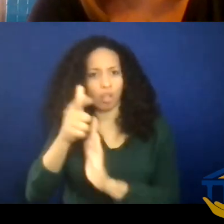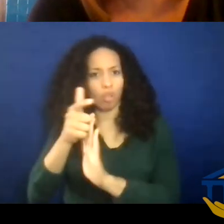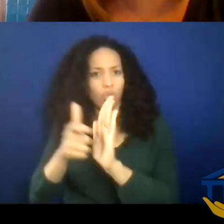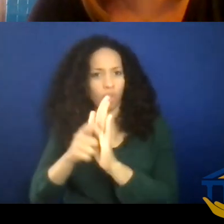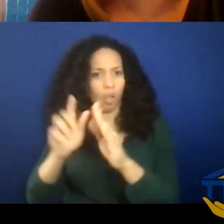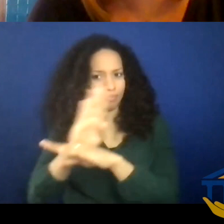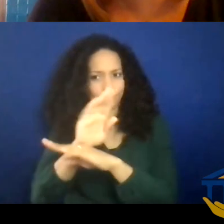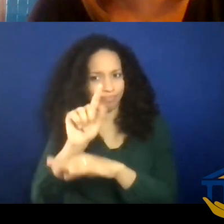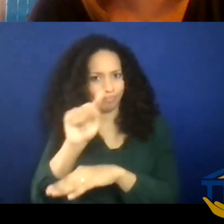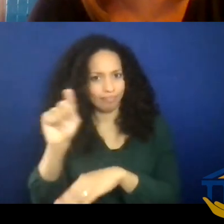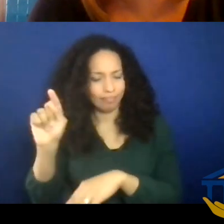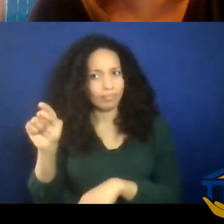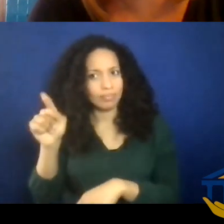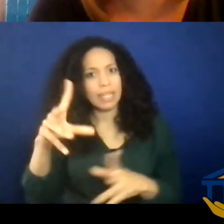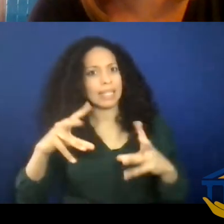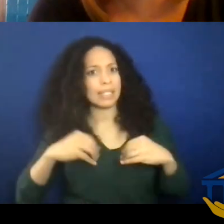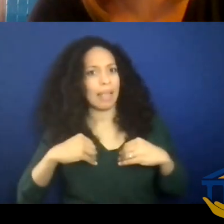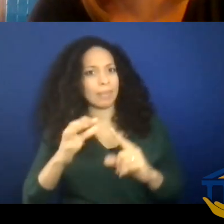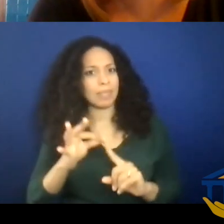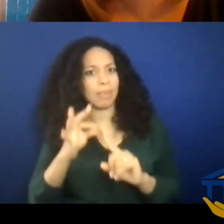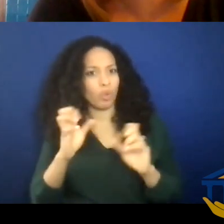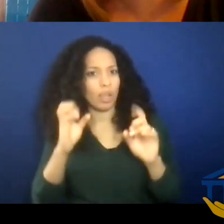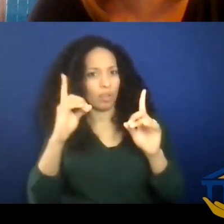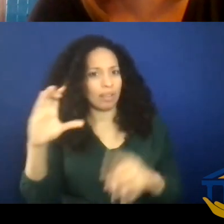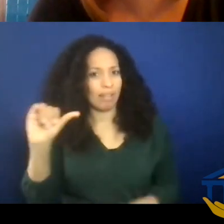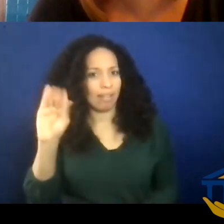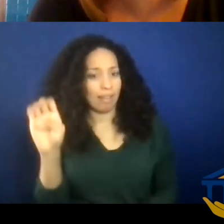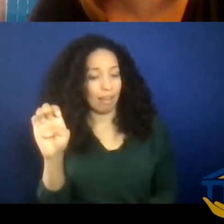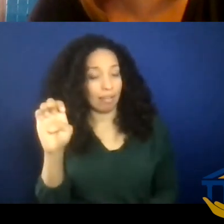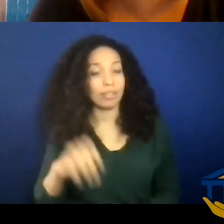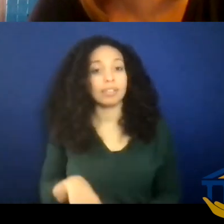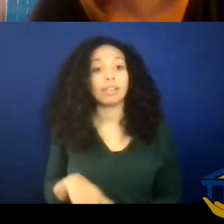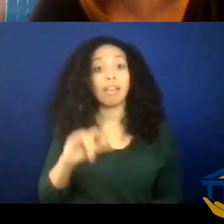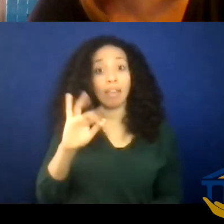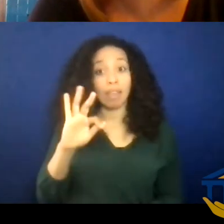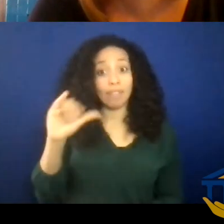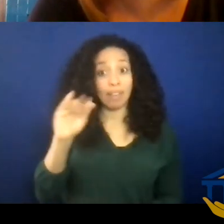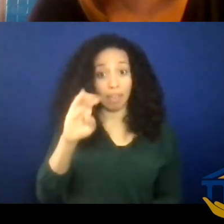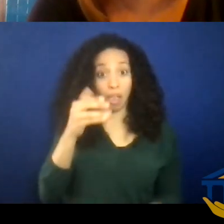If a lawyer is successful in helping you with your case through a settlement agreement or